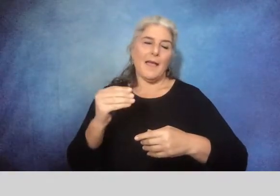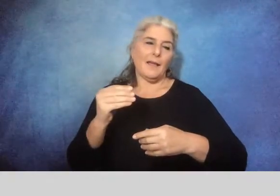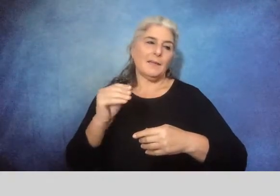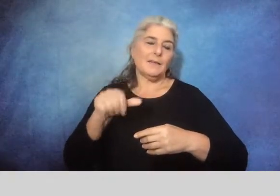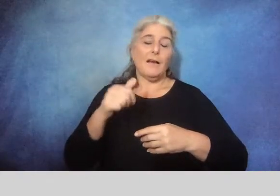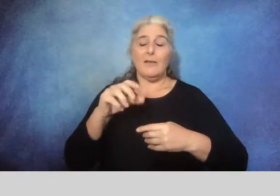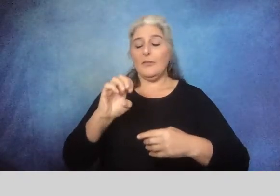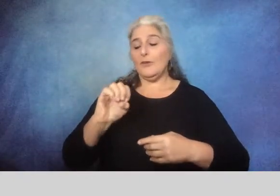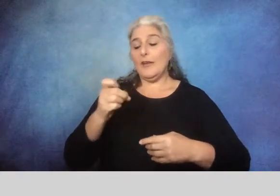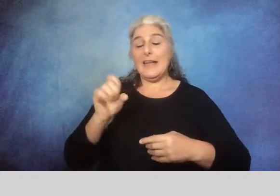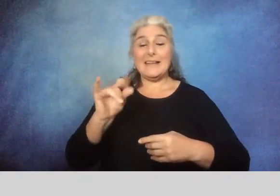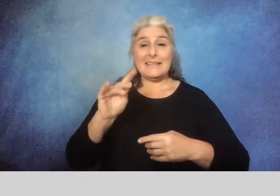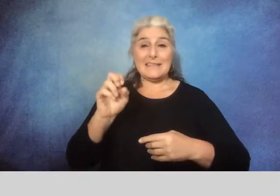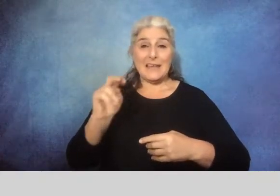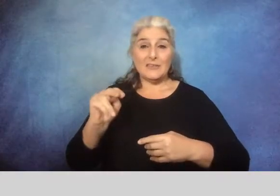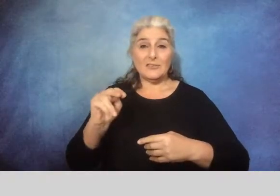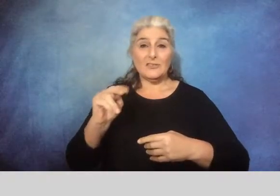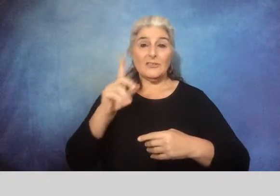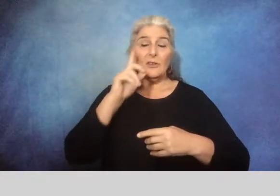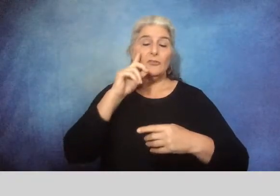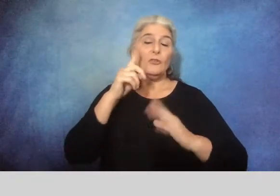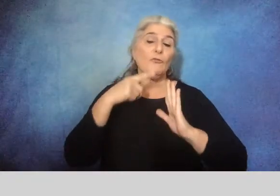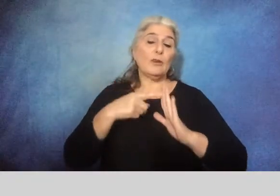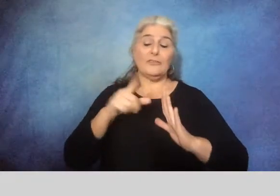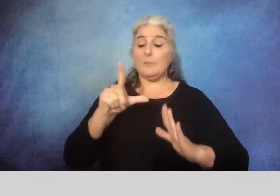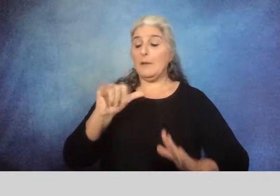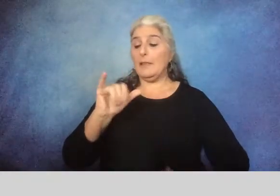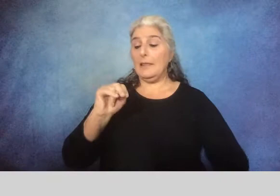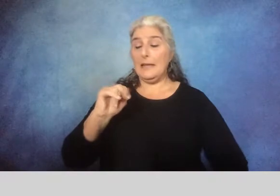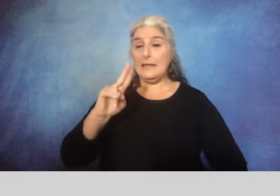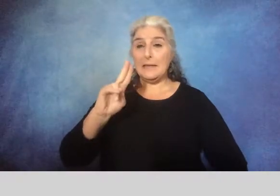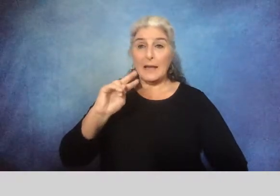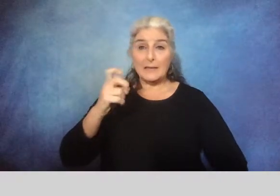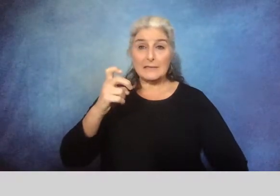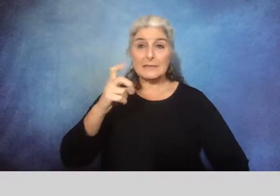at runtime can be disabled later. This is a very good example for plugin.